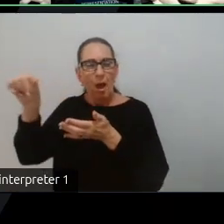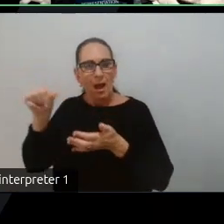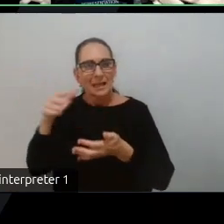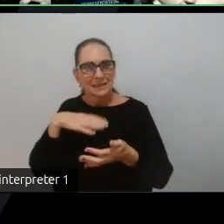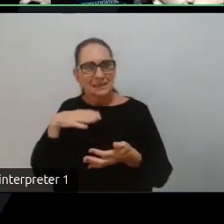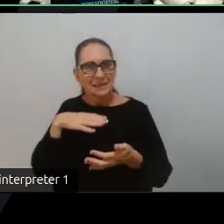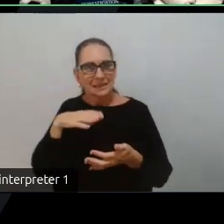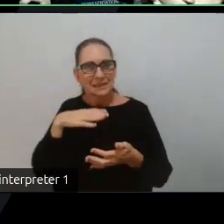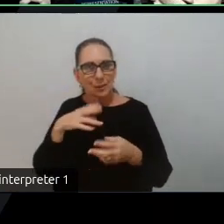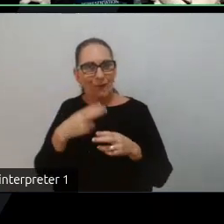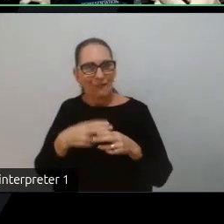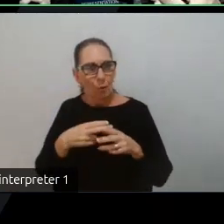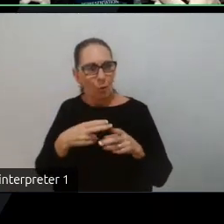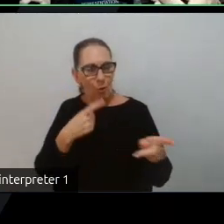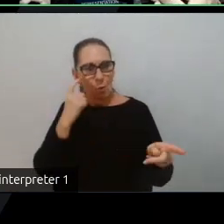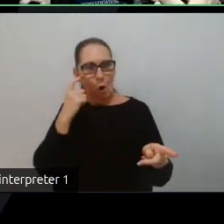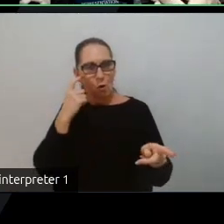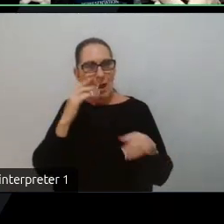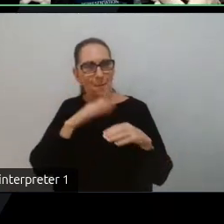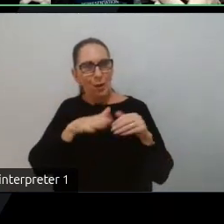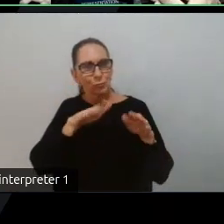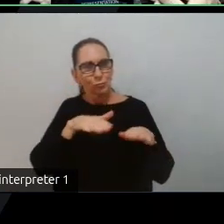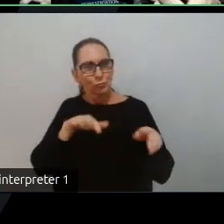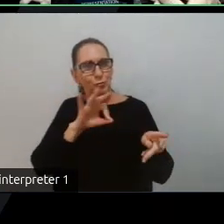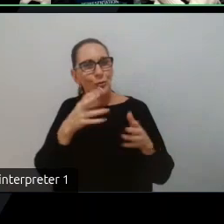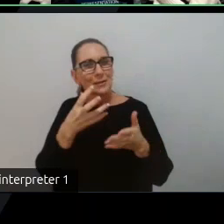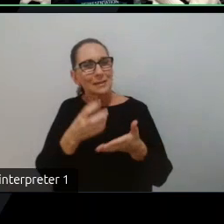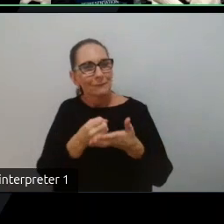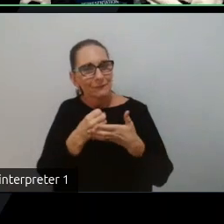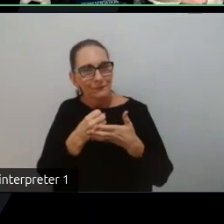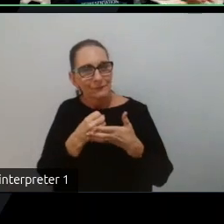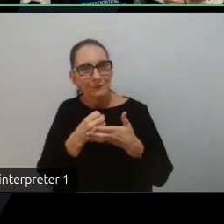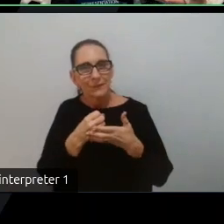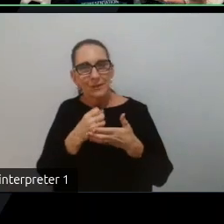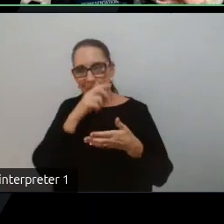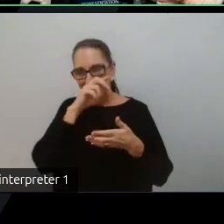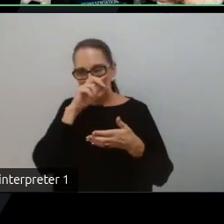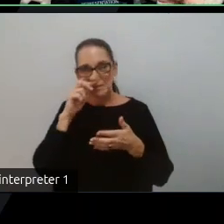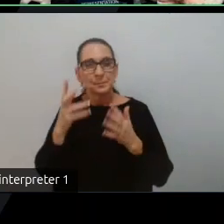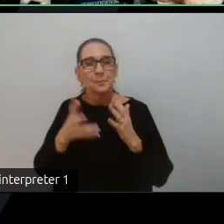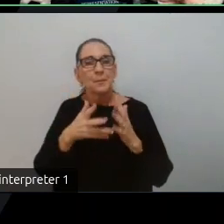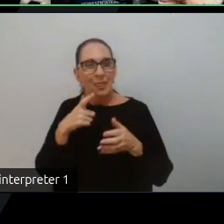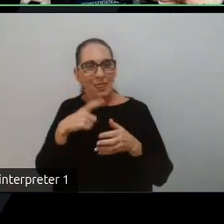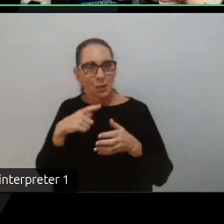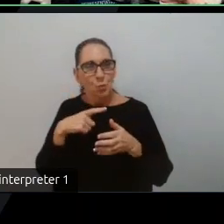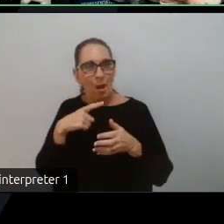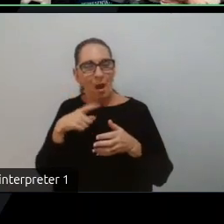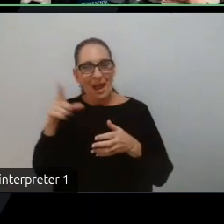required because there's a concern about a child and the need for the child to be protected from